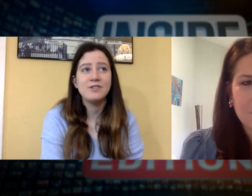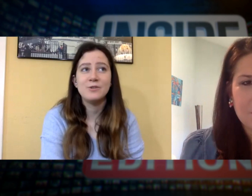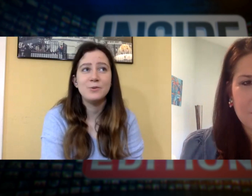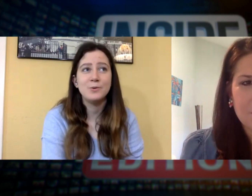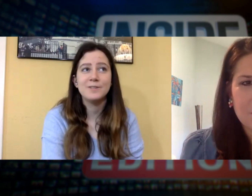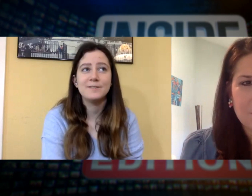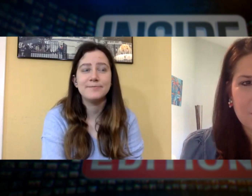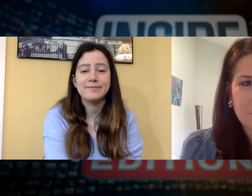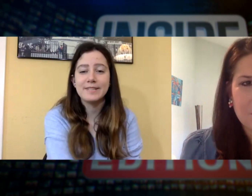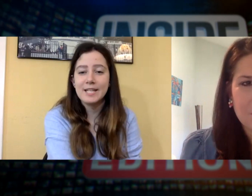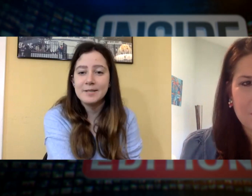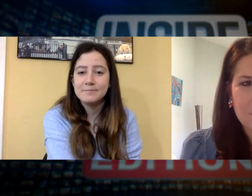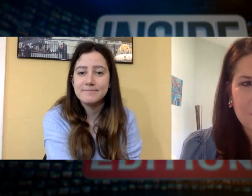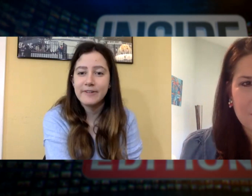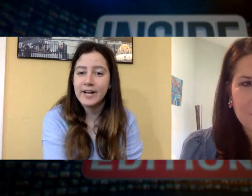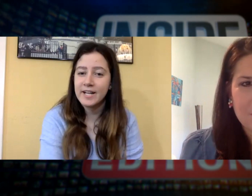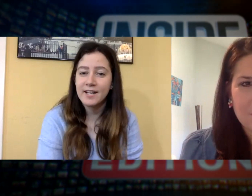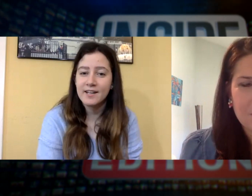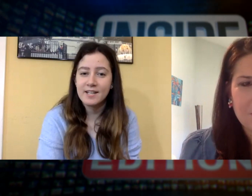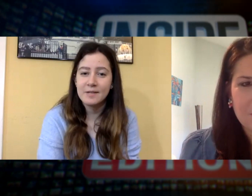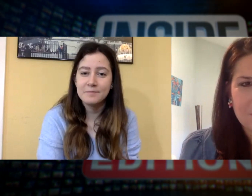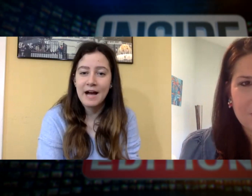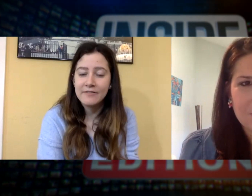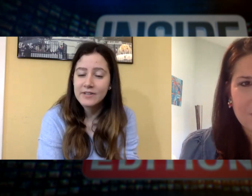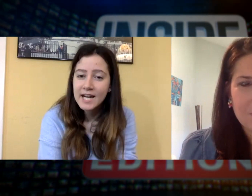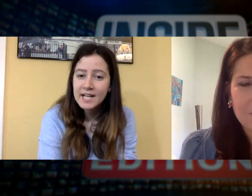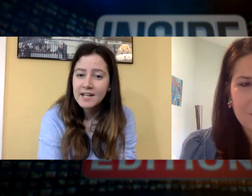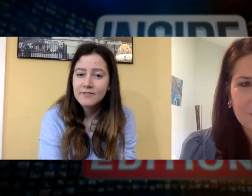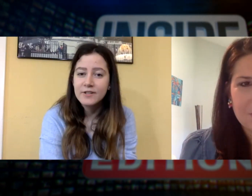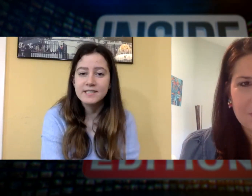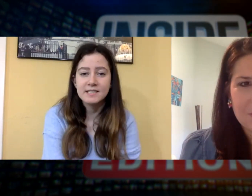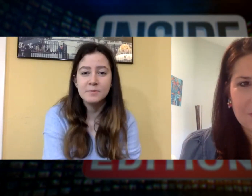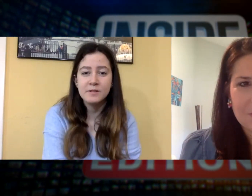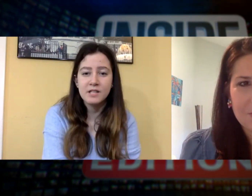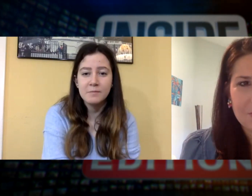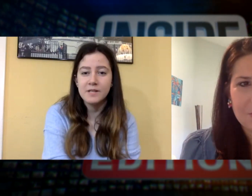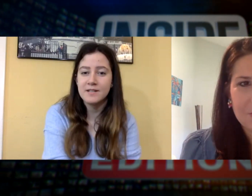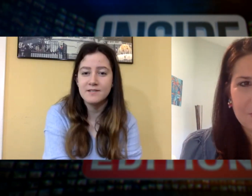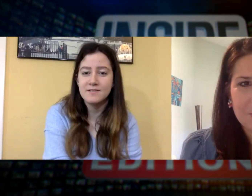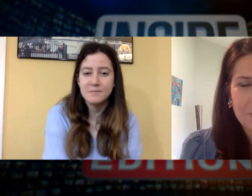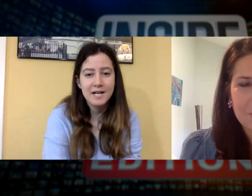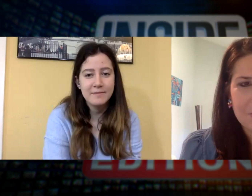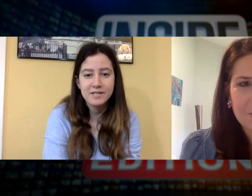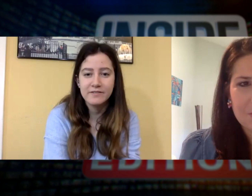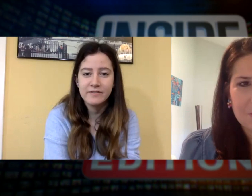to keep fighting and keep advocating for accessibility because sometimes it can feel